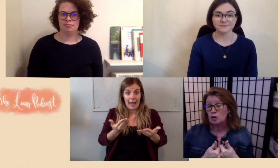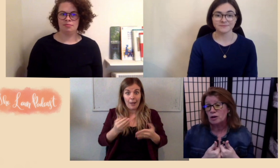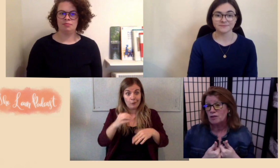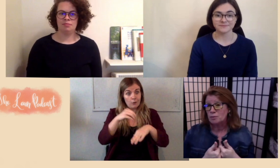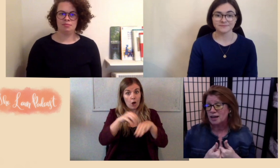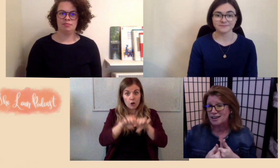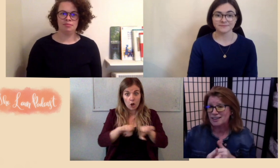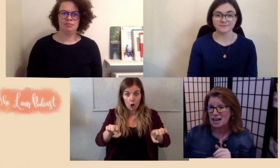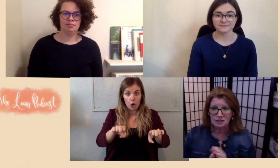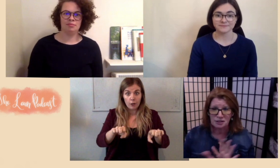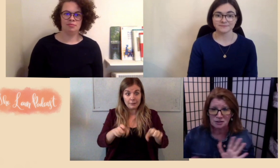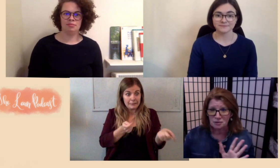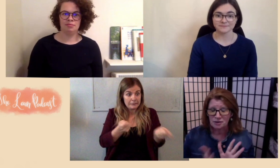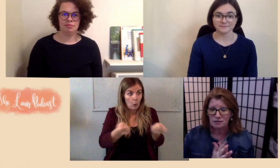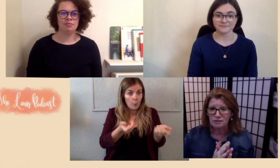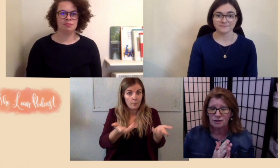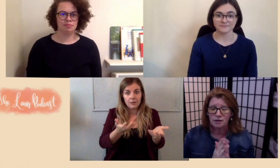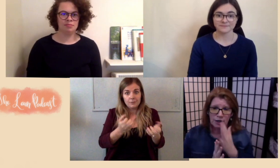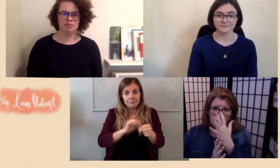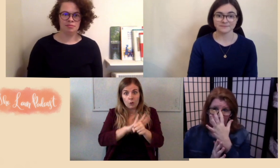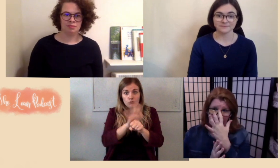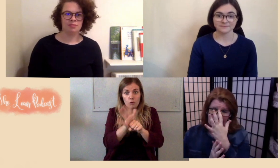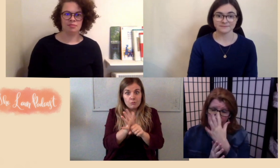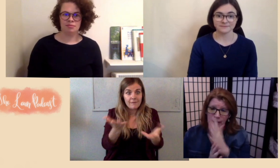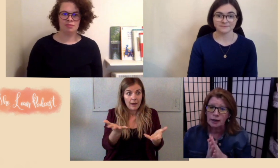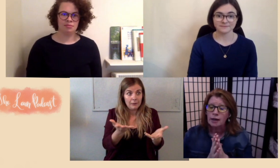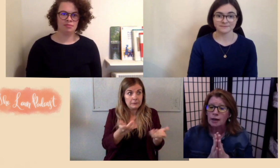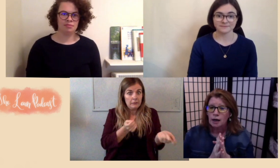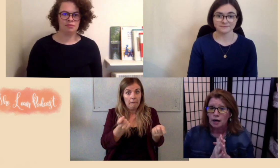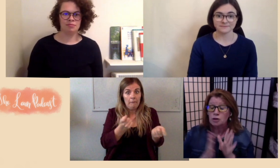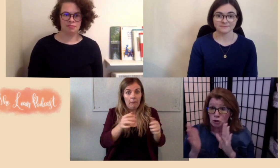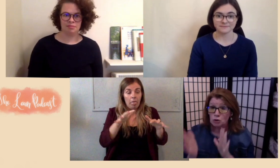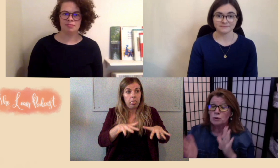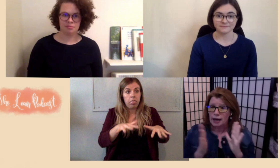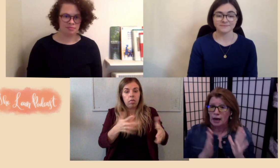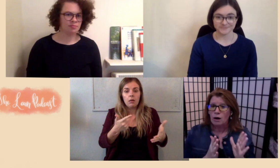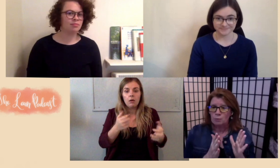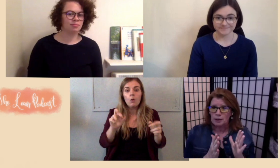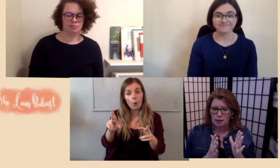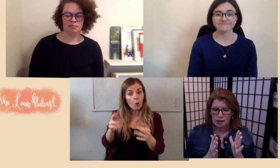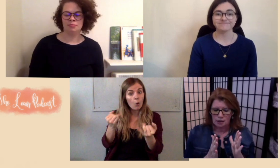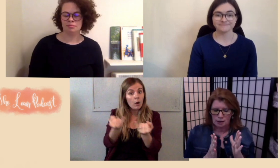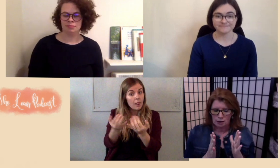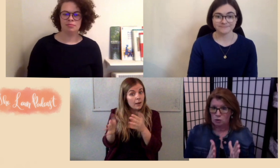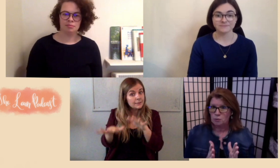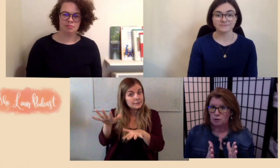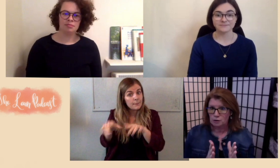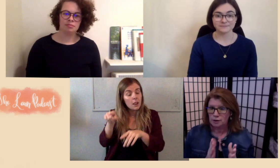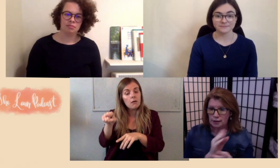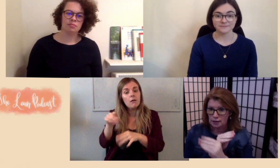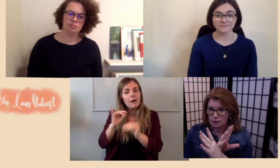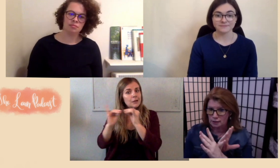to now being an interpreter in a way in which you've never, perhaps, done that kind of interpreting,